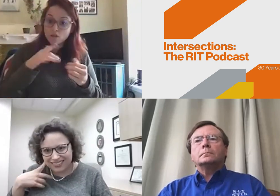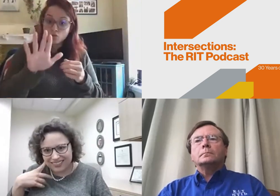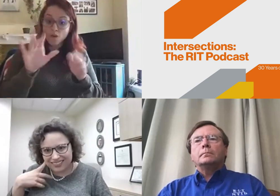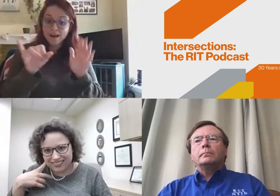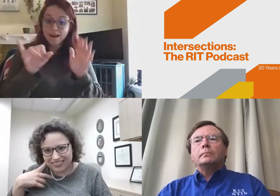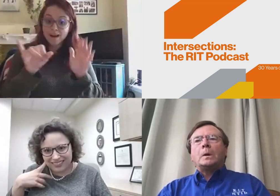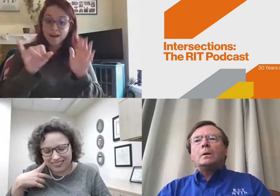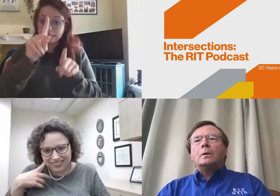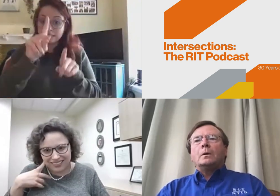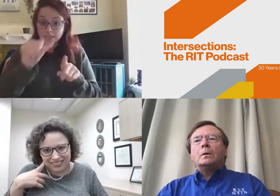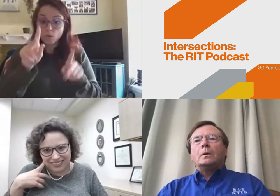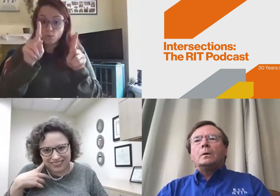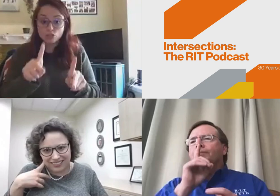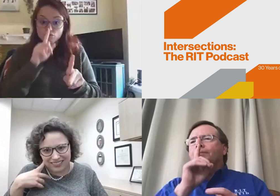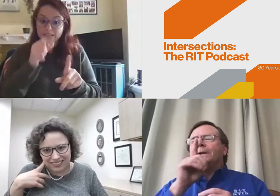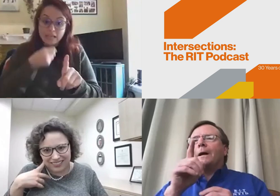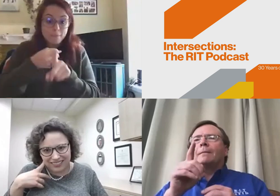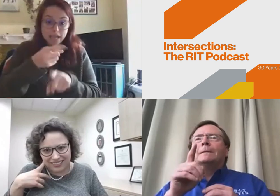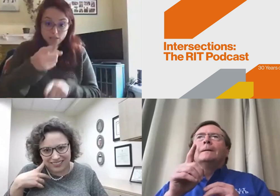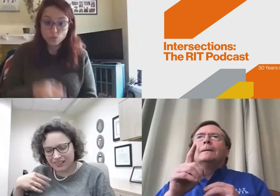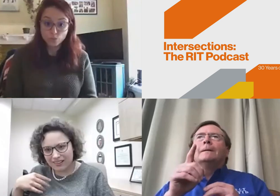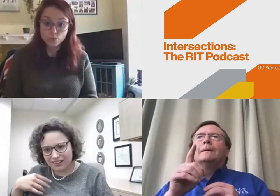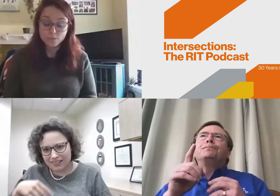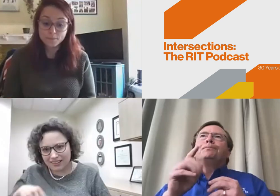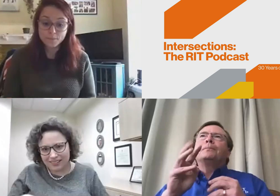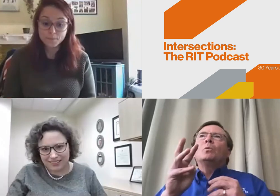you function in the world? Sure, yeah.